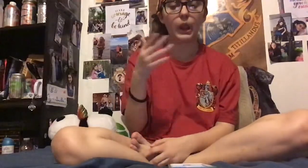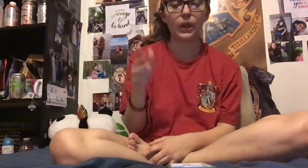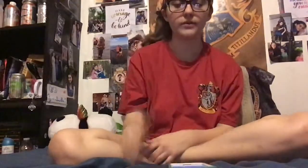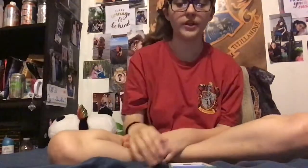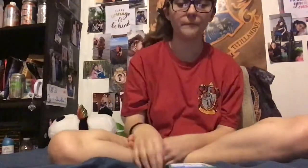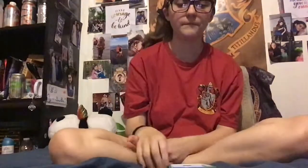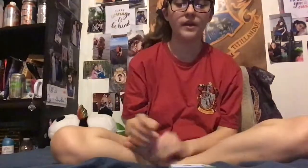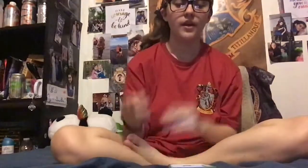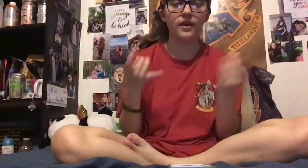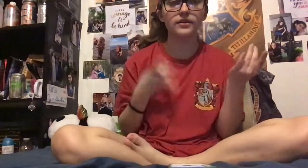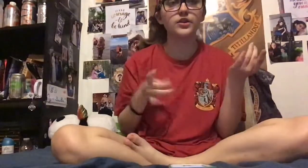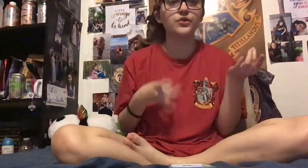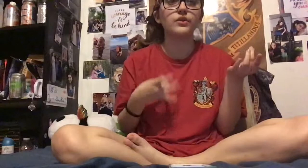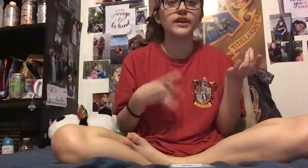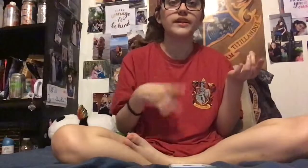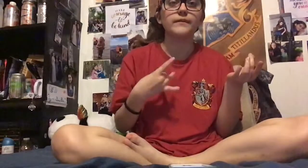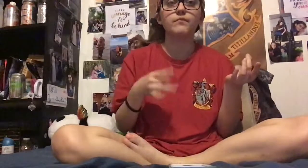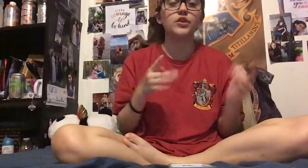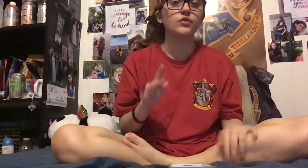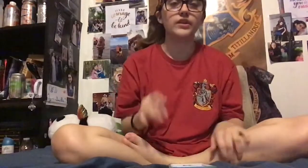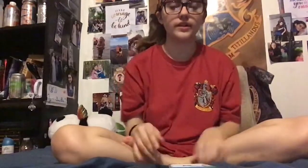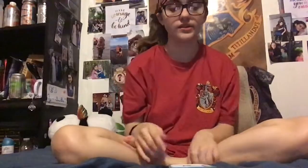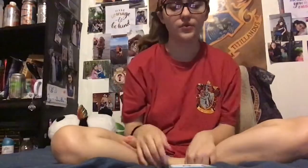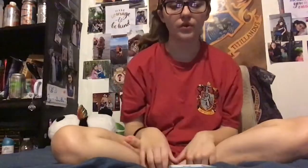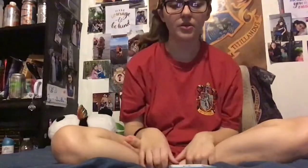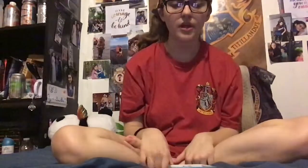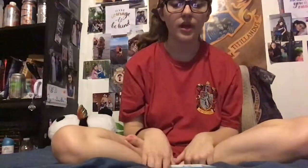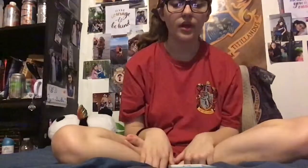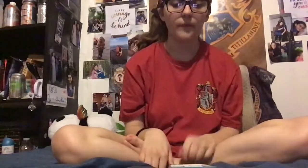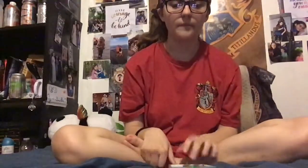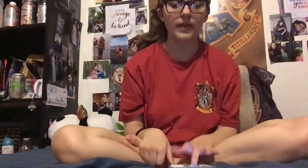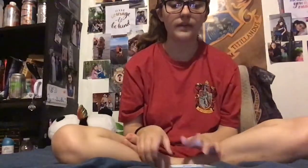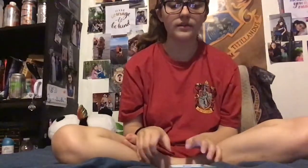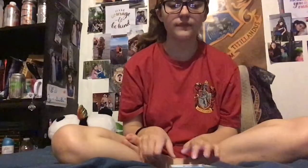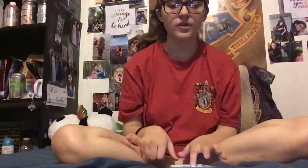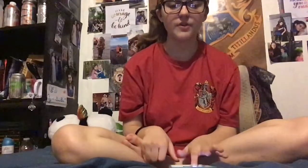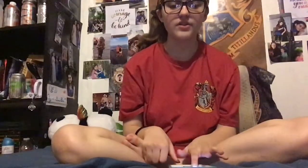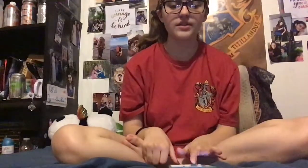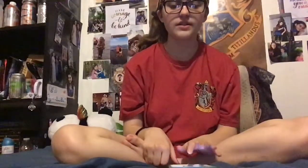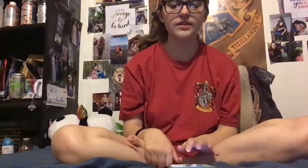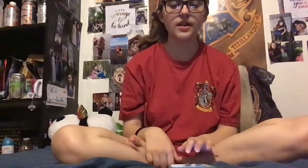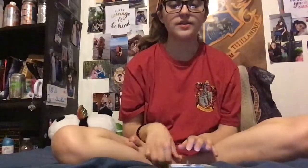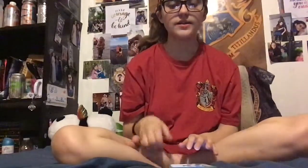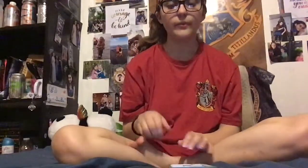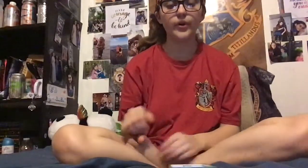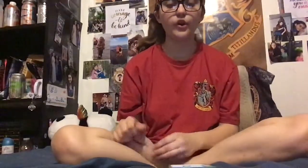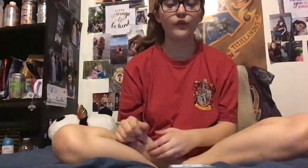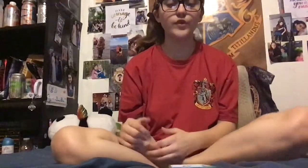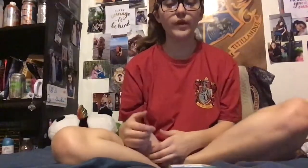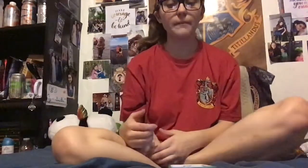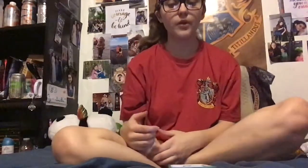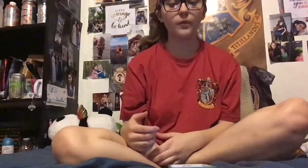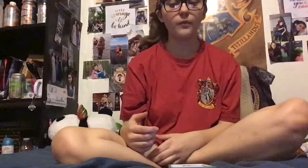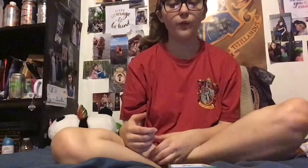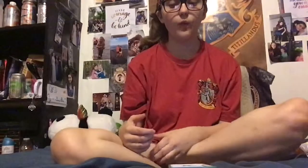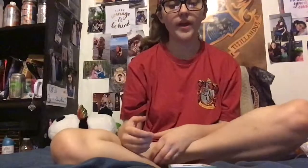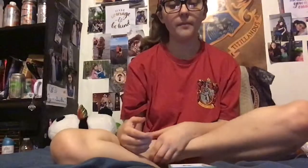You know and a little ukulele Ukuleles adorable. Um, and the first verse is somewhere over the rainbow way up high